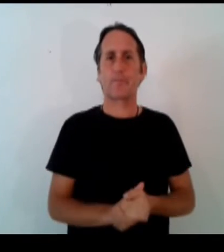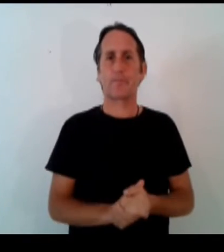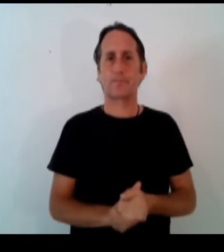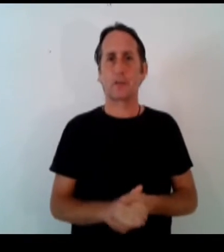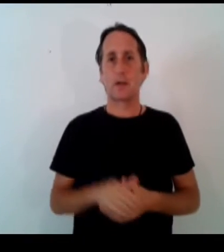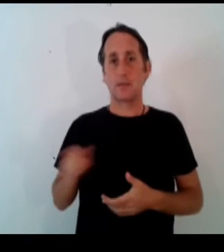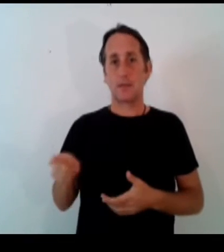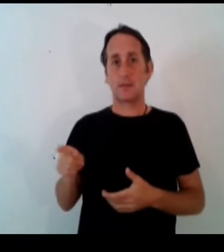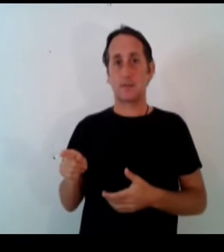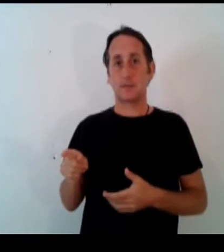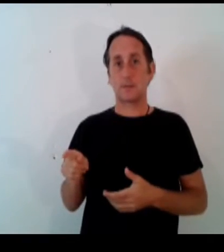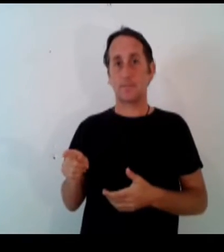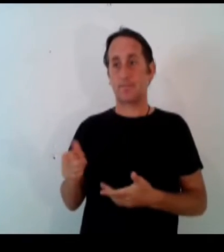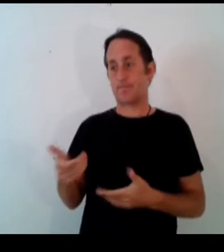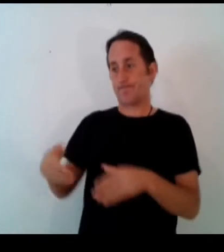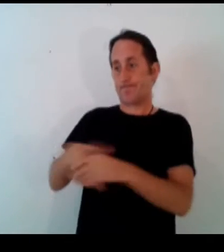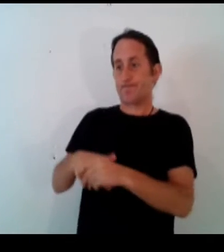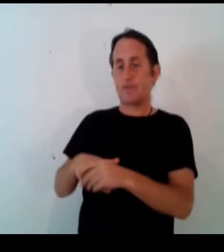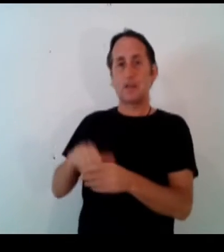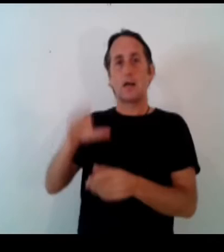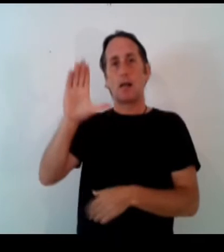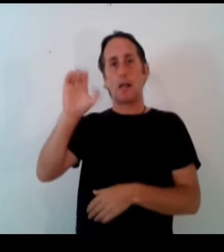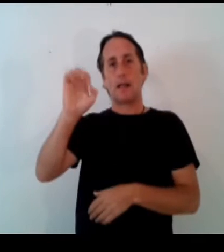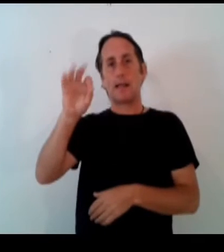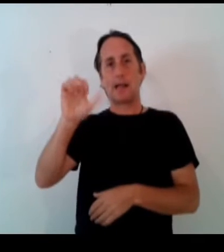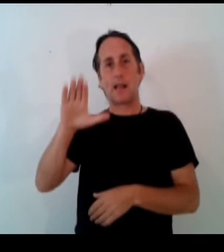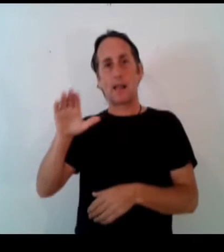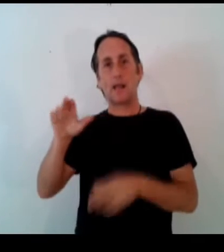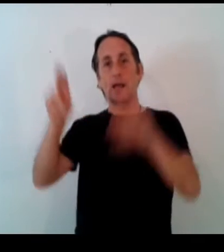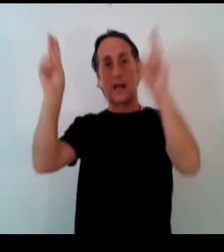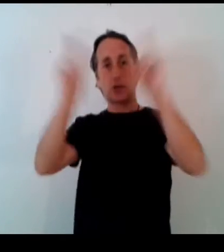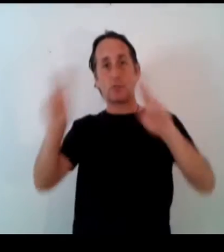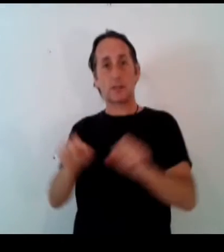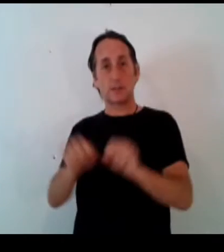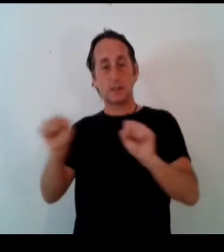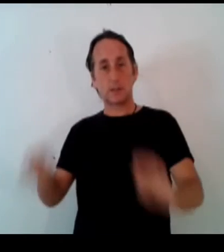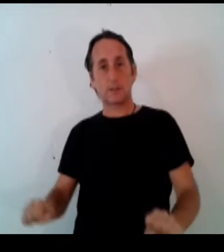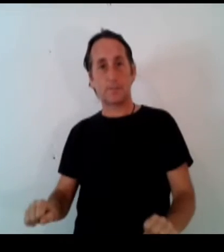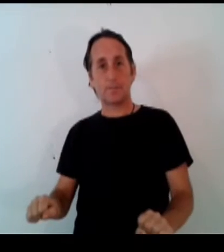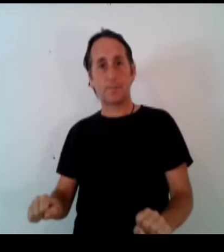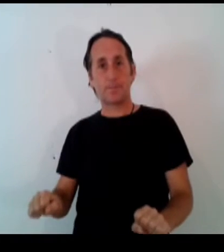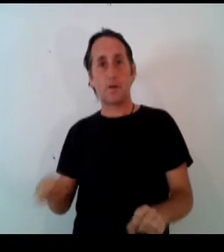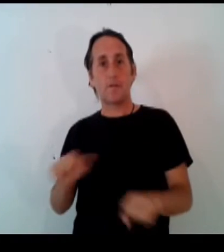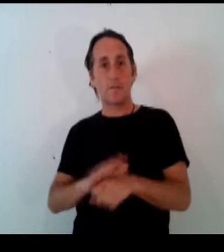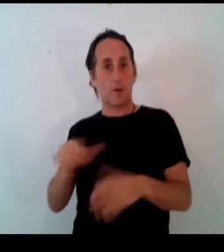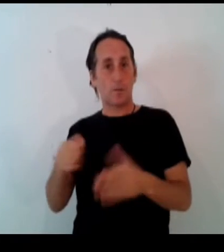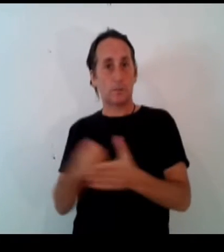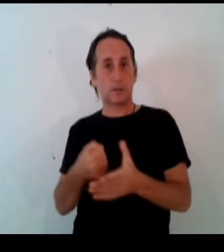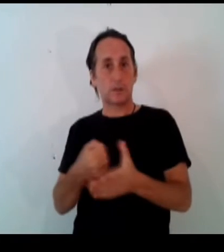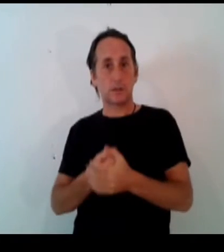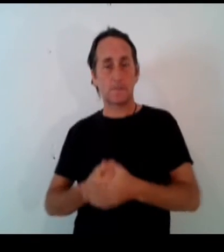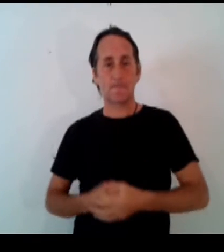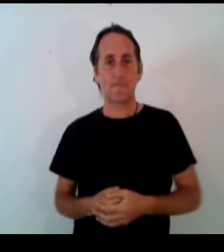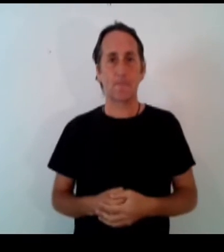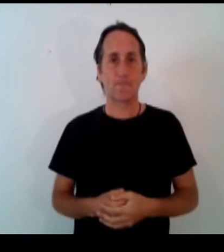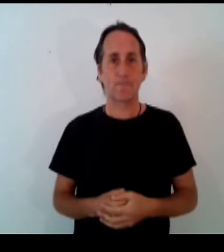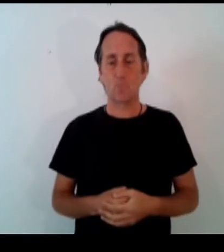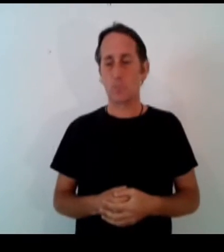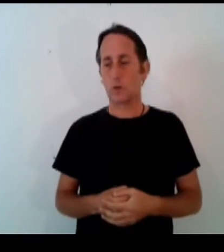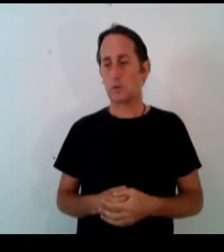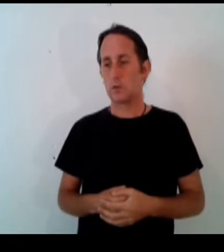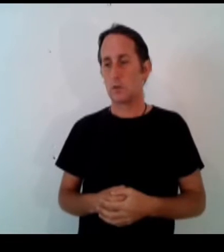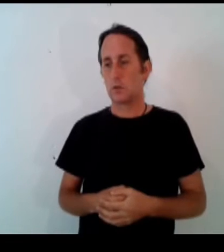And again it's the backbone for the legal system in terms of international interaction